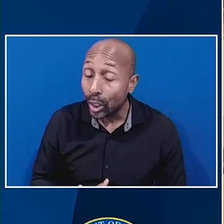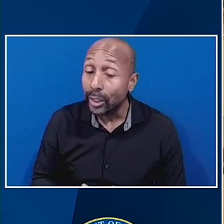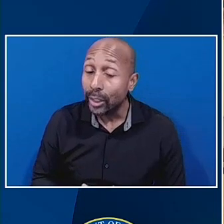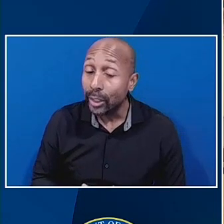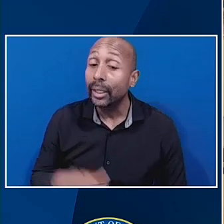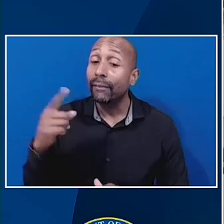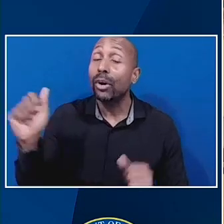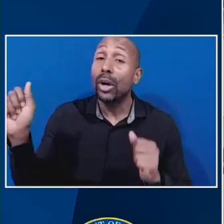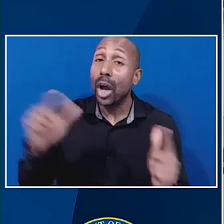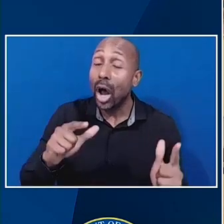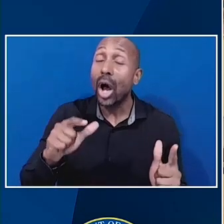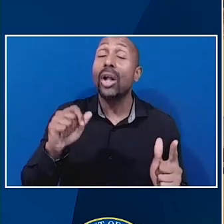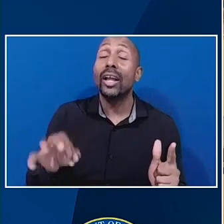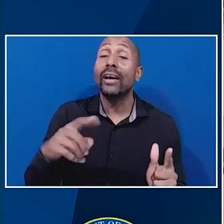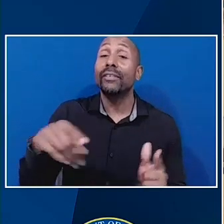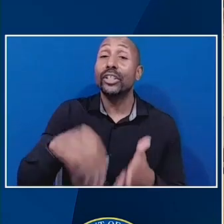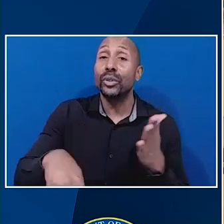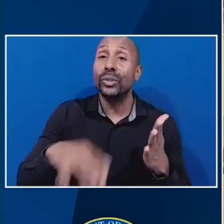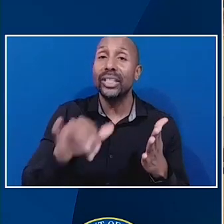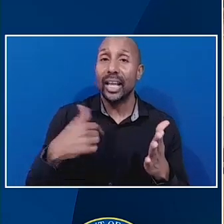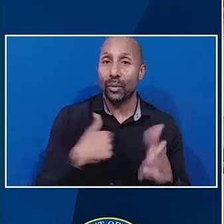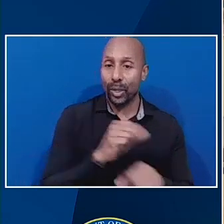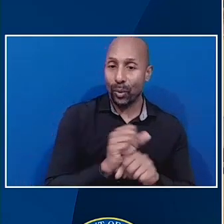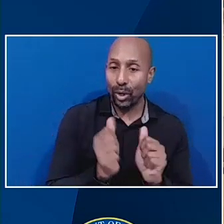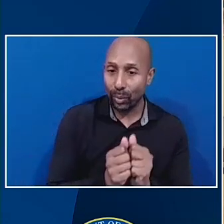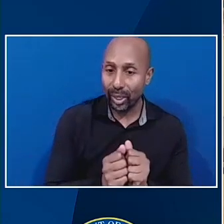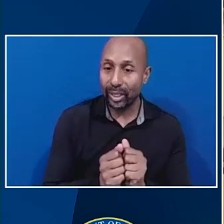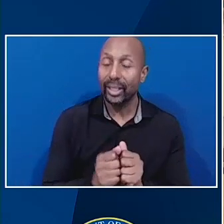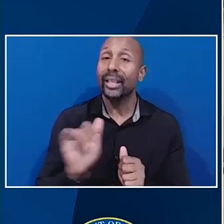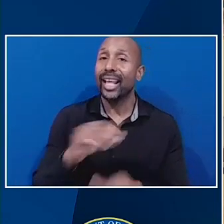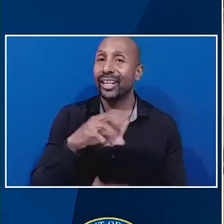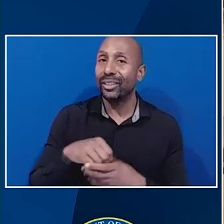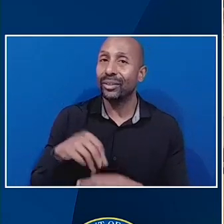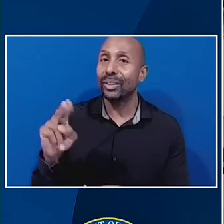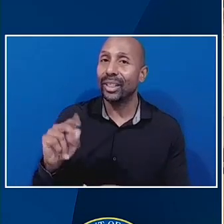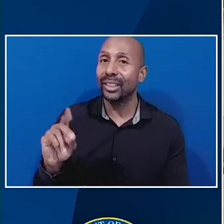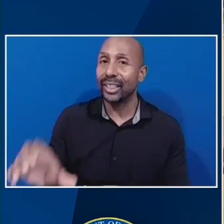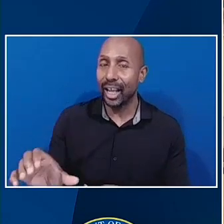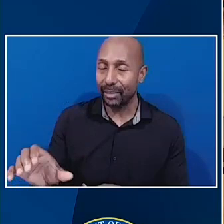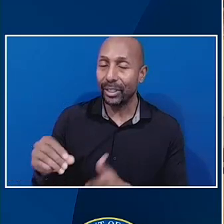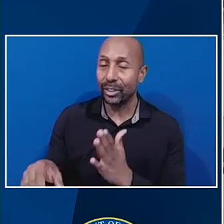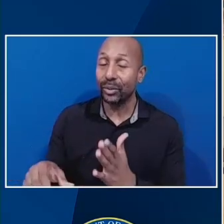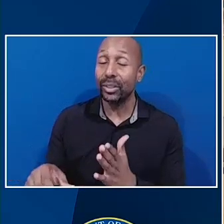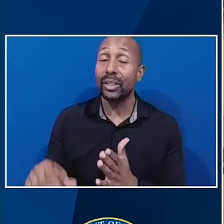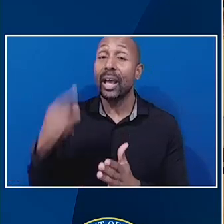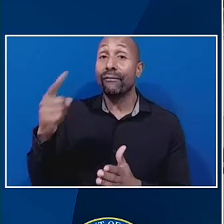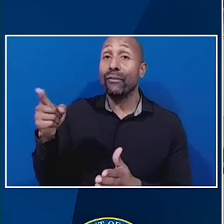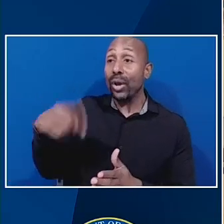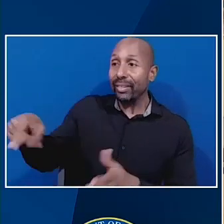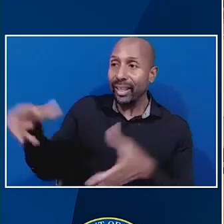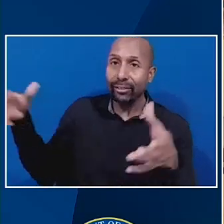including undocumented students. We urge you to reach a favorable consensus on the proposed changes for a Federal-